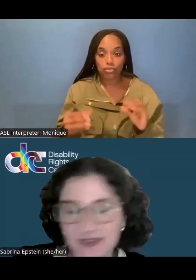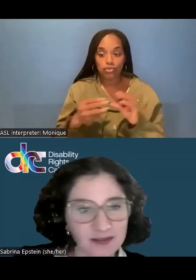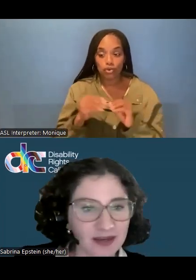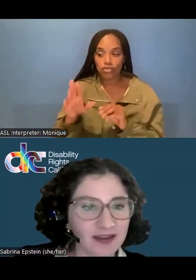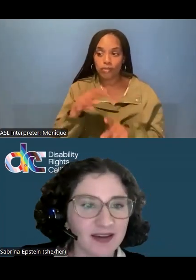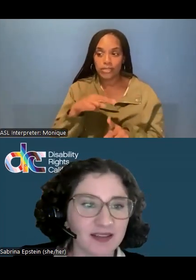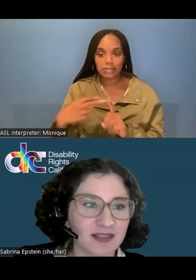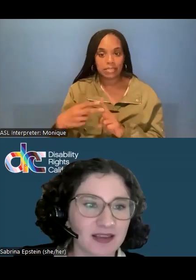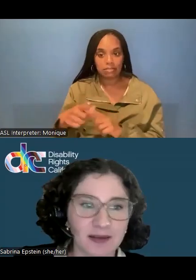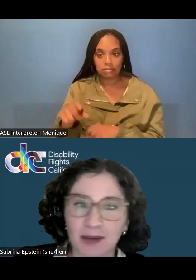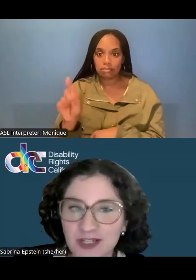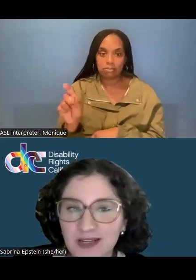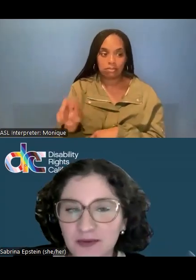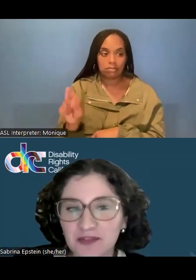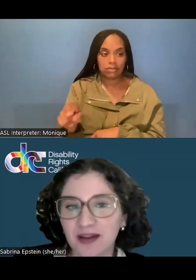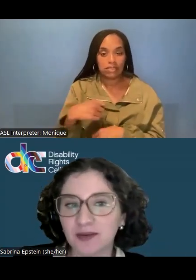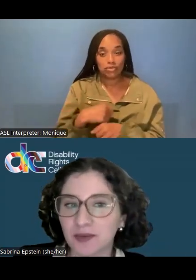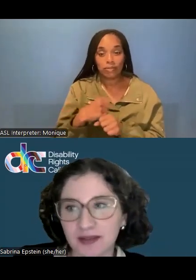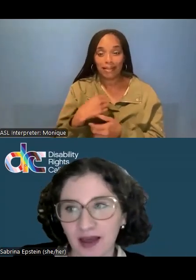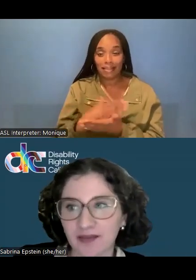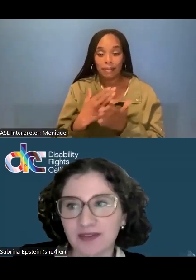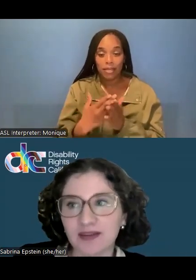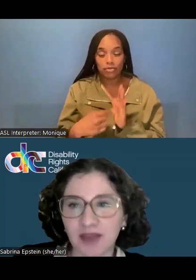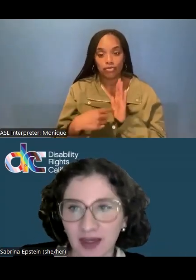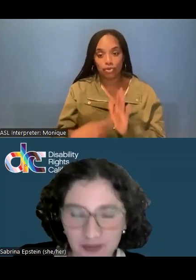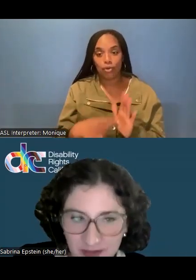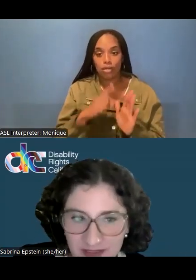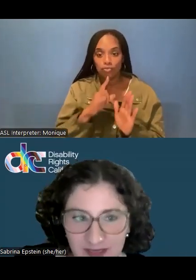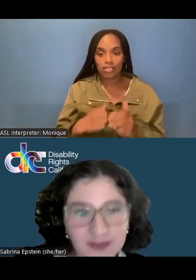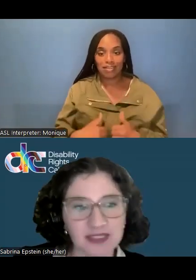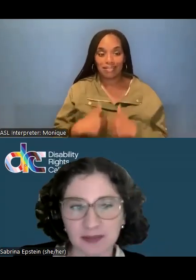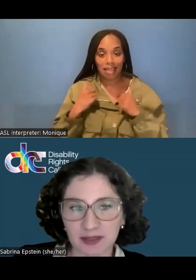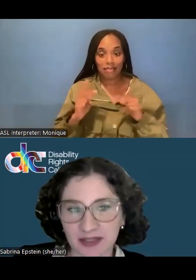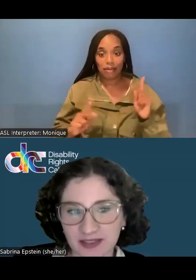to make the budget reflect the real lives of Californians with disabilities.